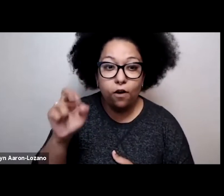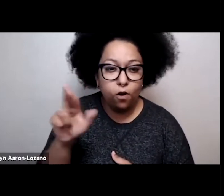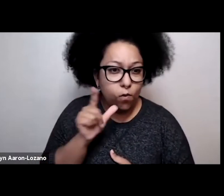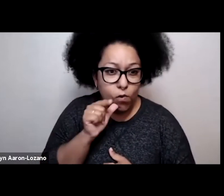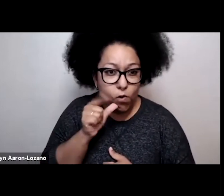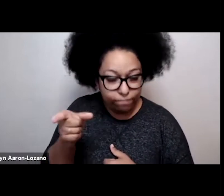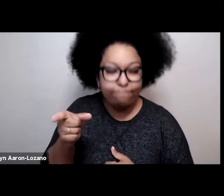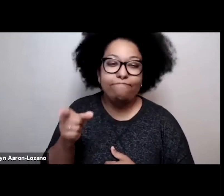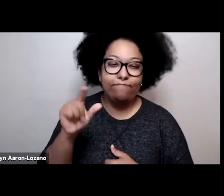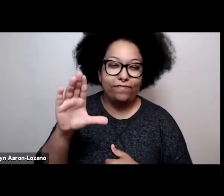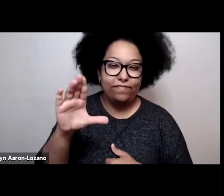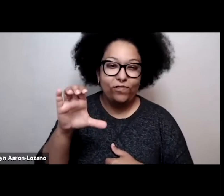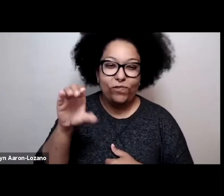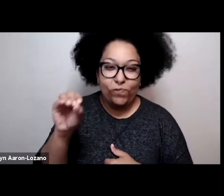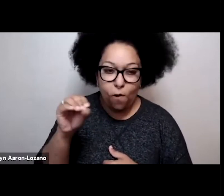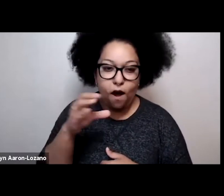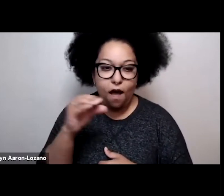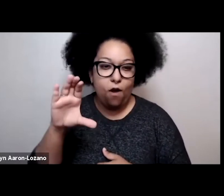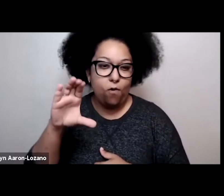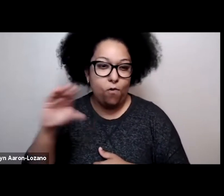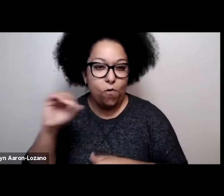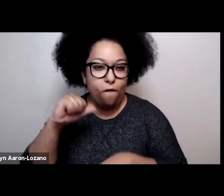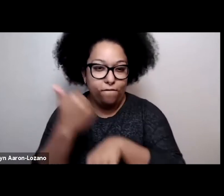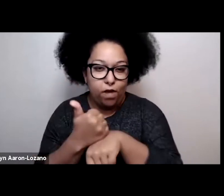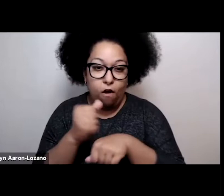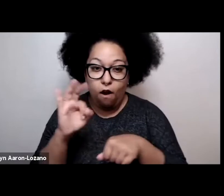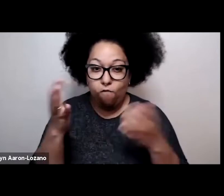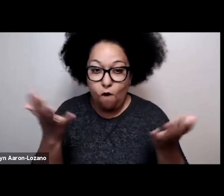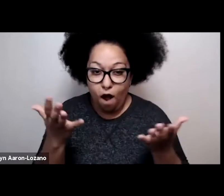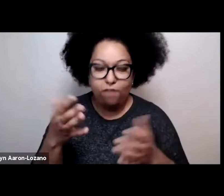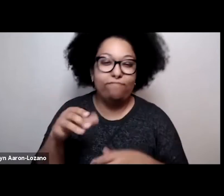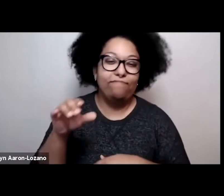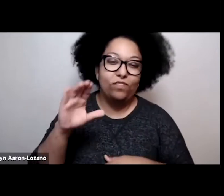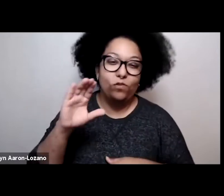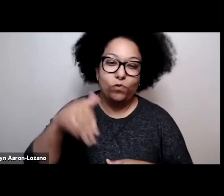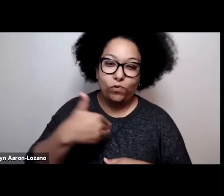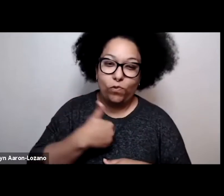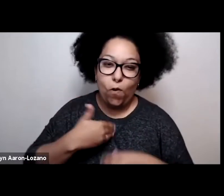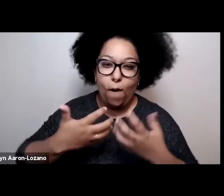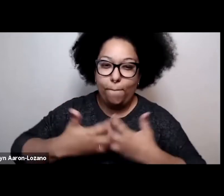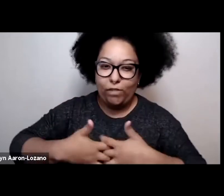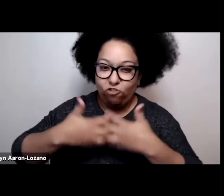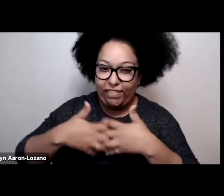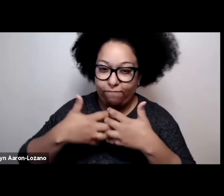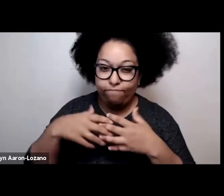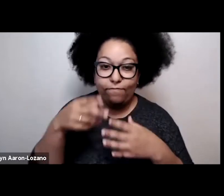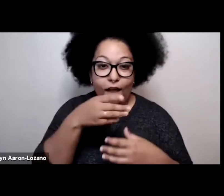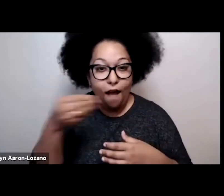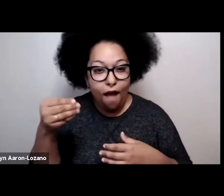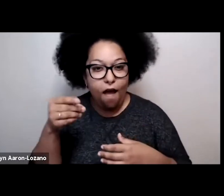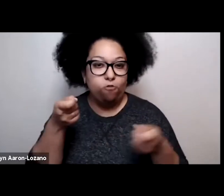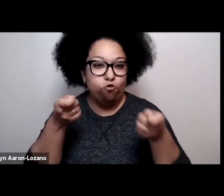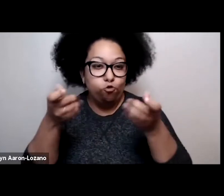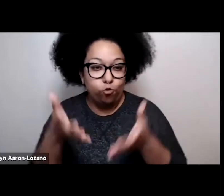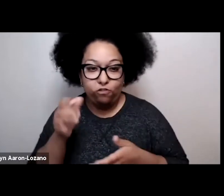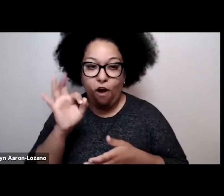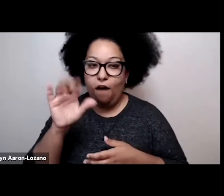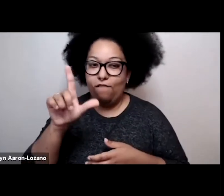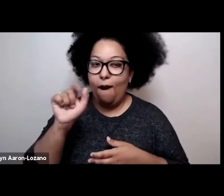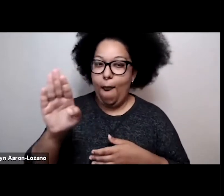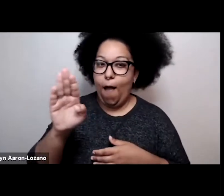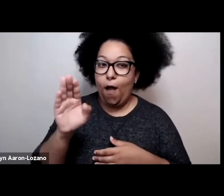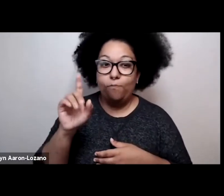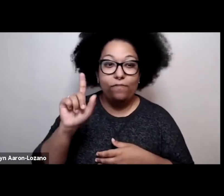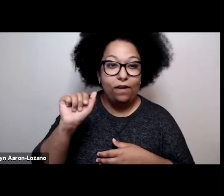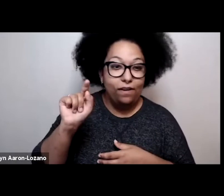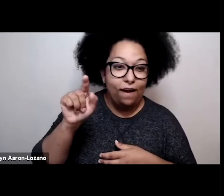dr mark cigar is the ceo and the co-founder of soul machines and the director of the